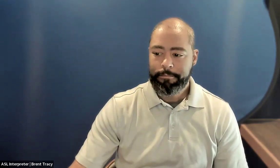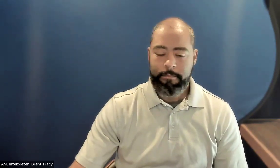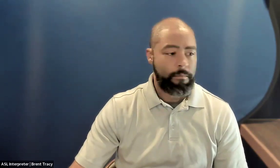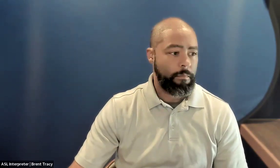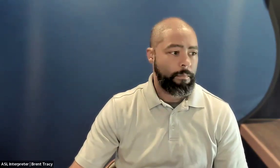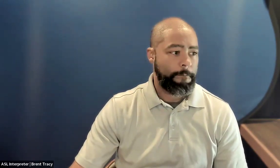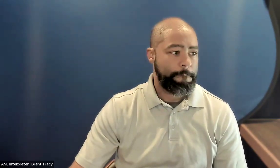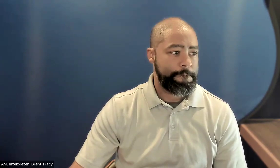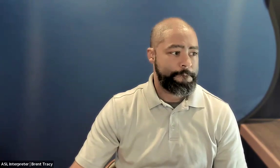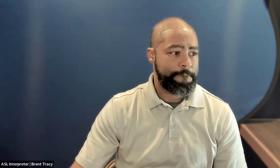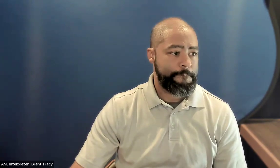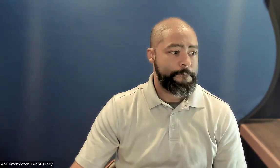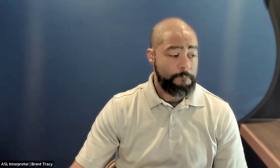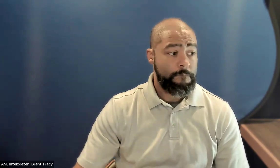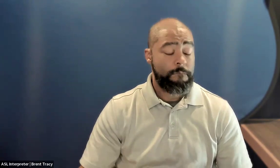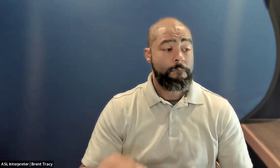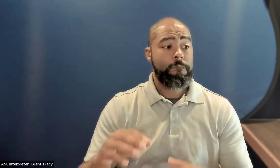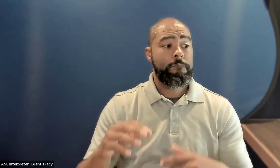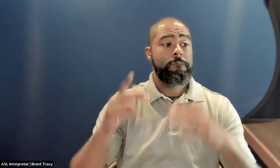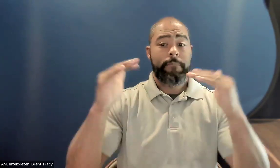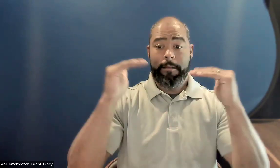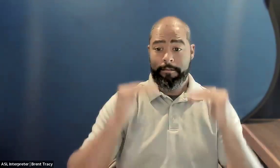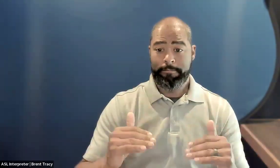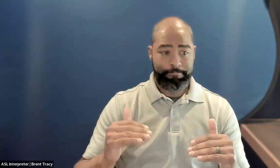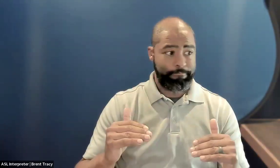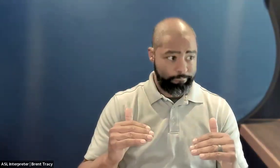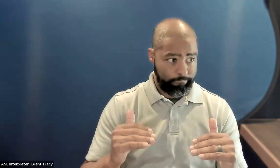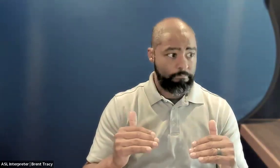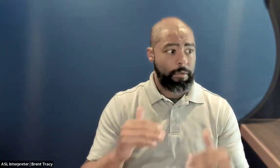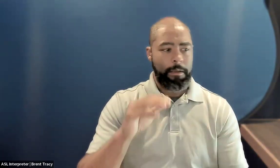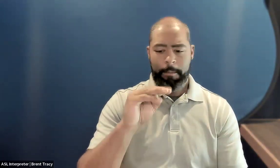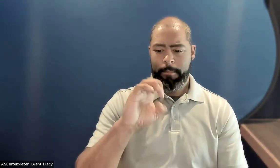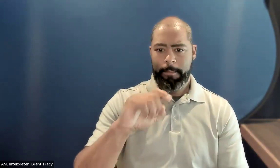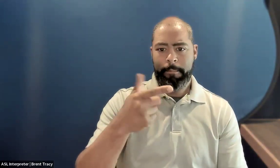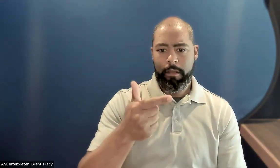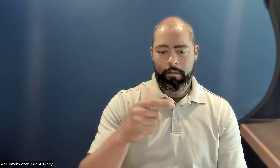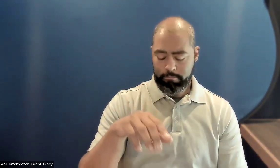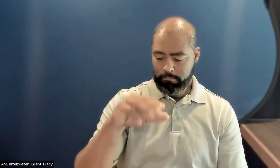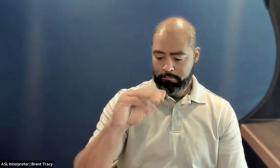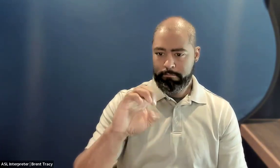OK, So we'll move on to the next few components of the MEPA greenhouse gas policy updates.